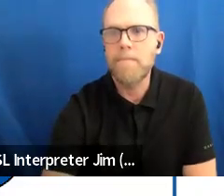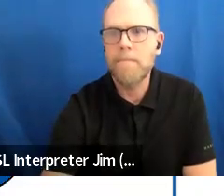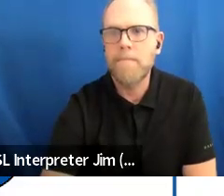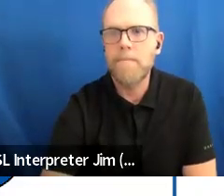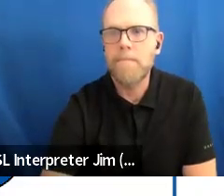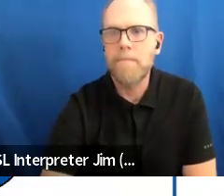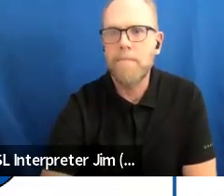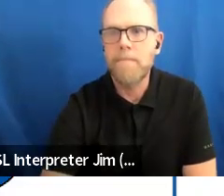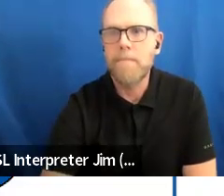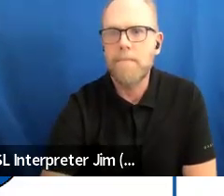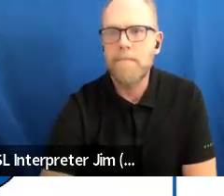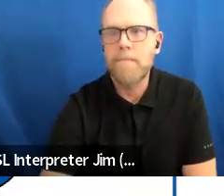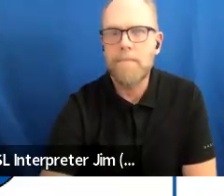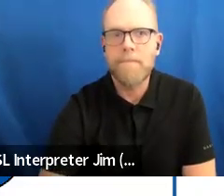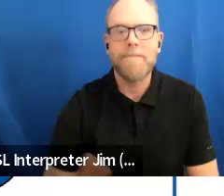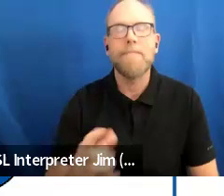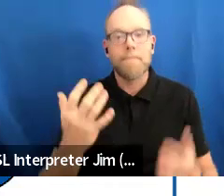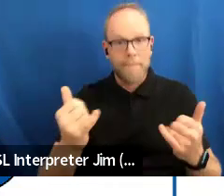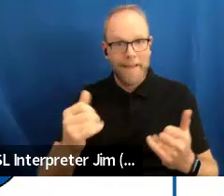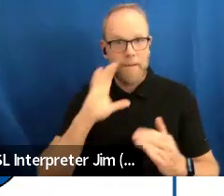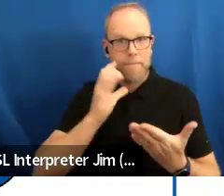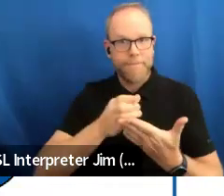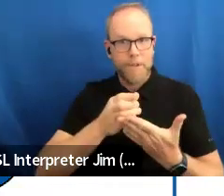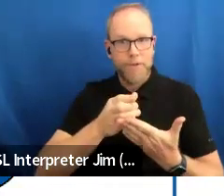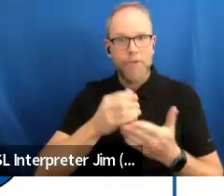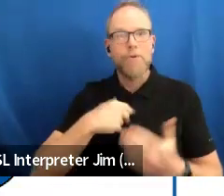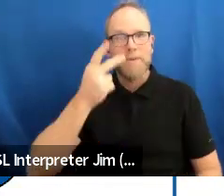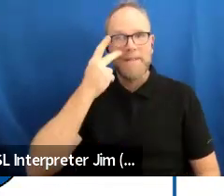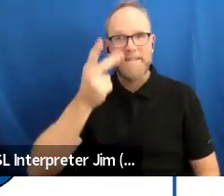this was taken by Jim Palmer. It is a really crowded room.